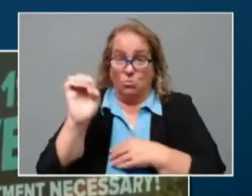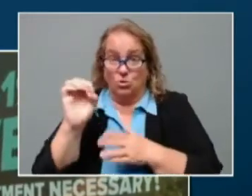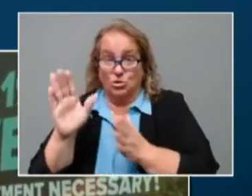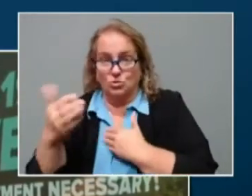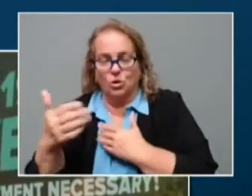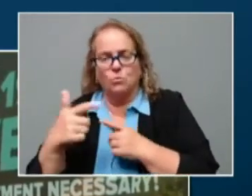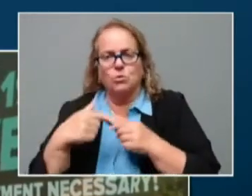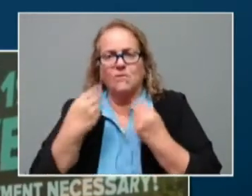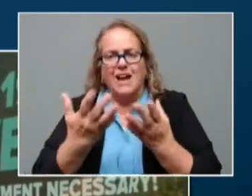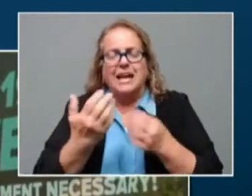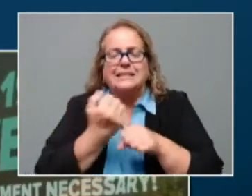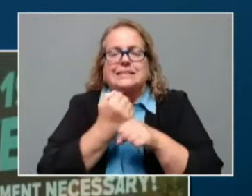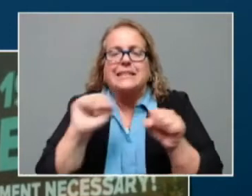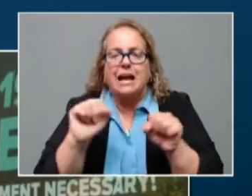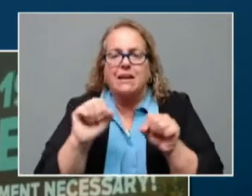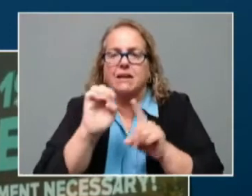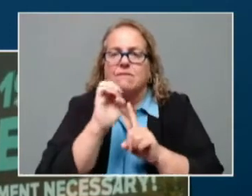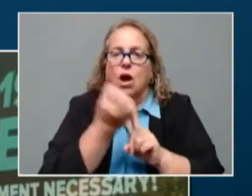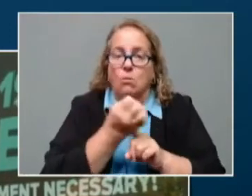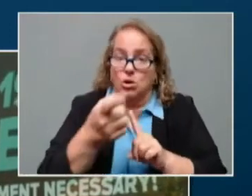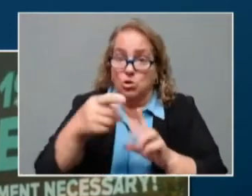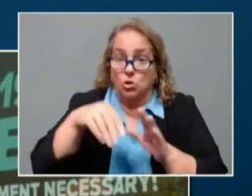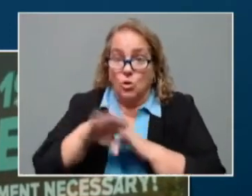in the emergency room and there are people there that have real emergencies